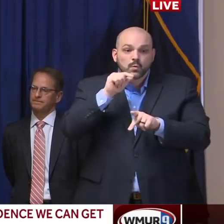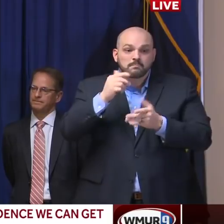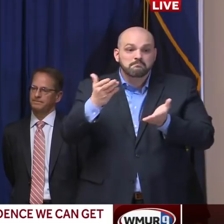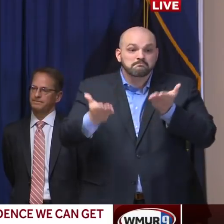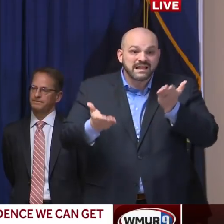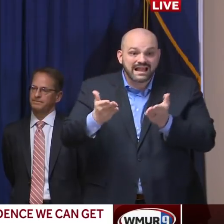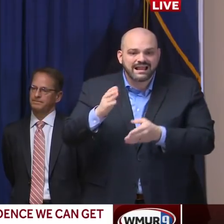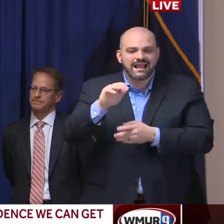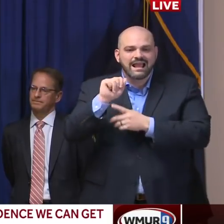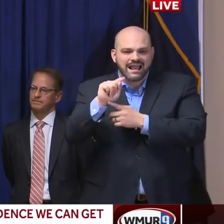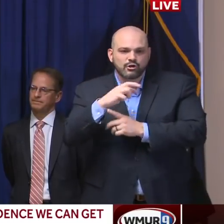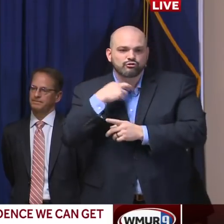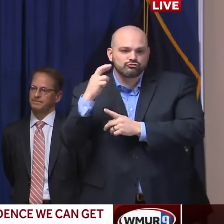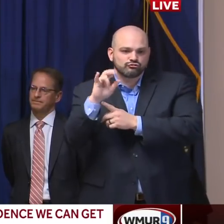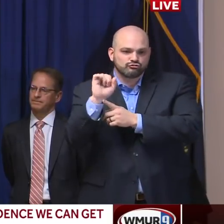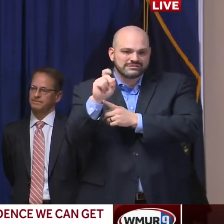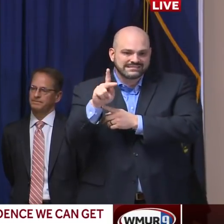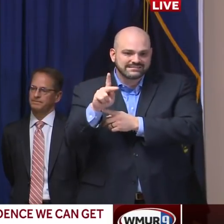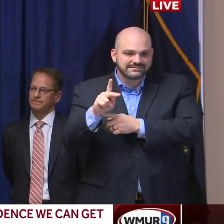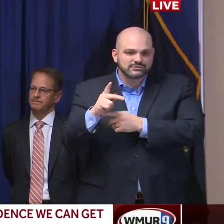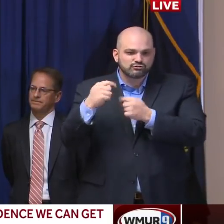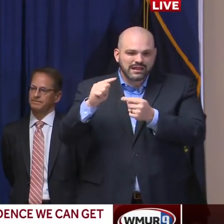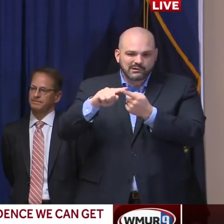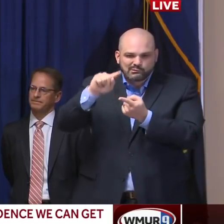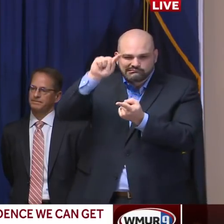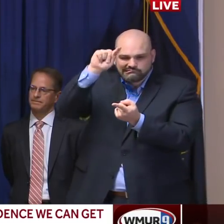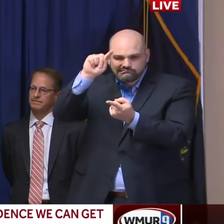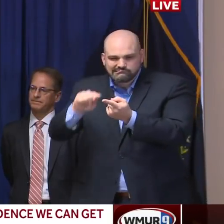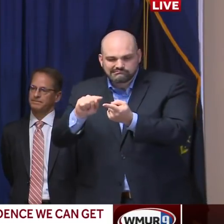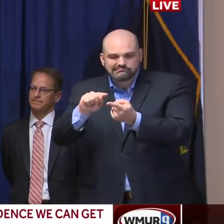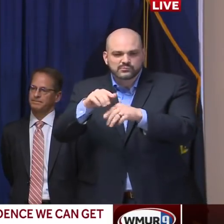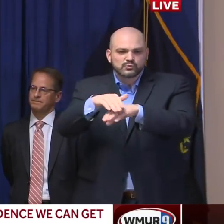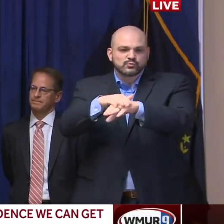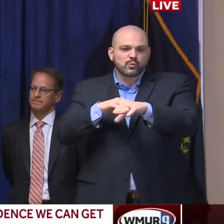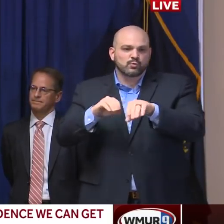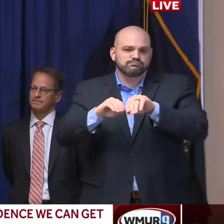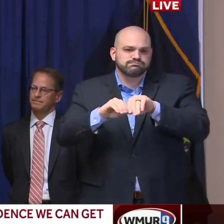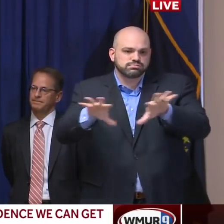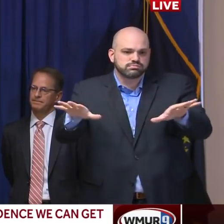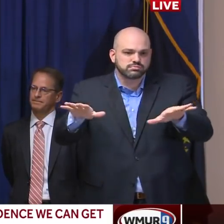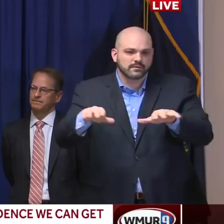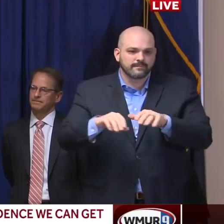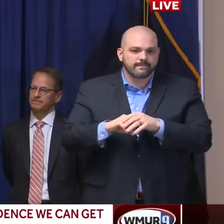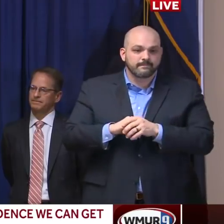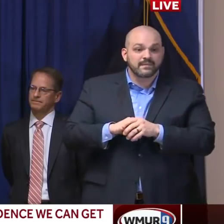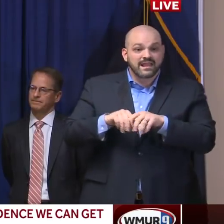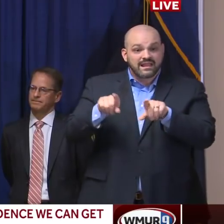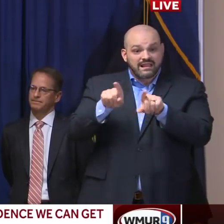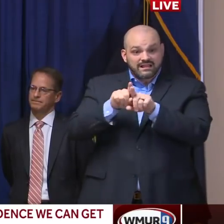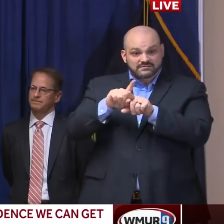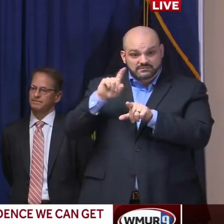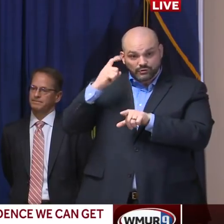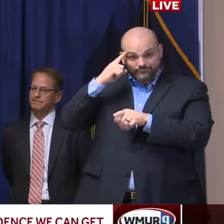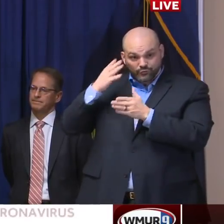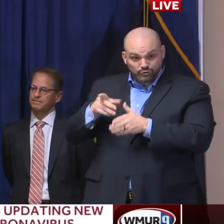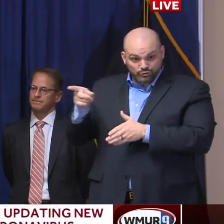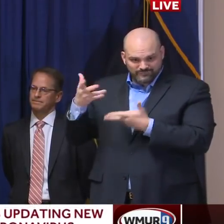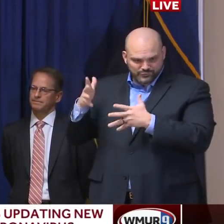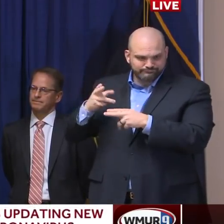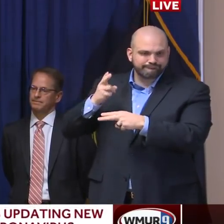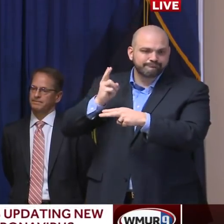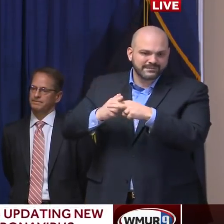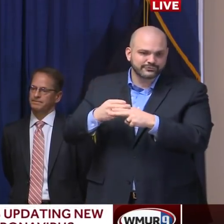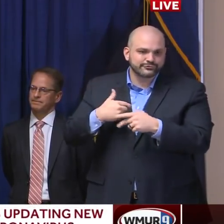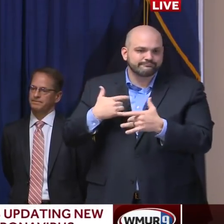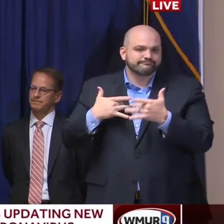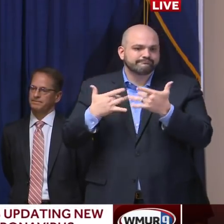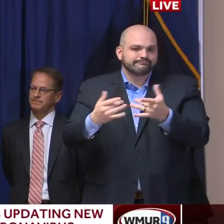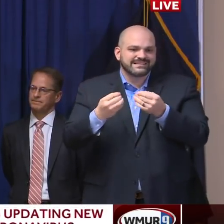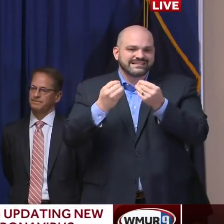WE WILL CONTINUE TO INVESTIGATE AND IDENTIFY THOSE WHO MAY BE ADDRESSED -- AT RISK TO TRY TO SLOW THE SPREAD OF THE VIRUS.